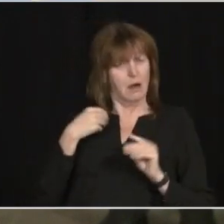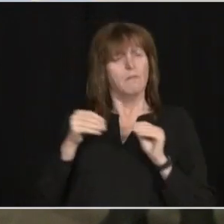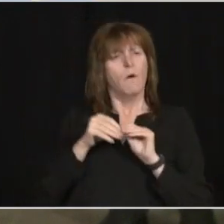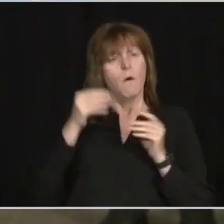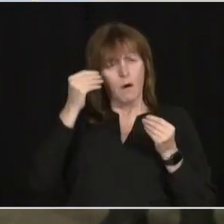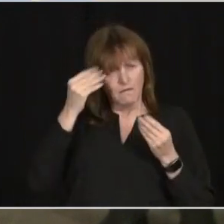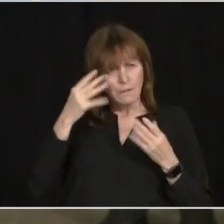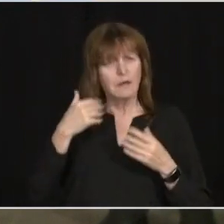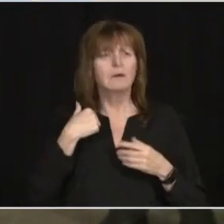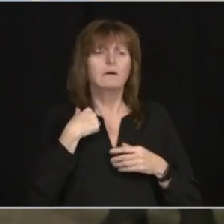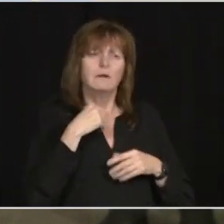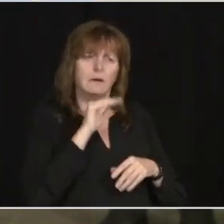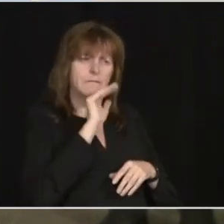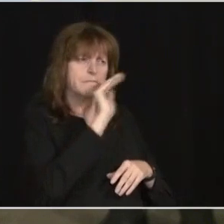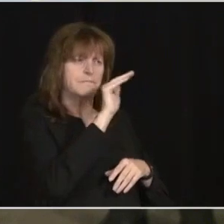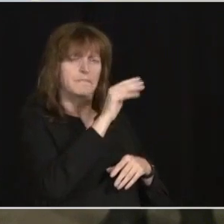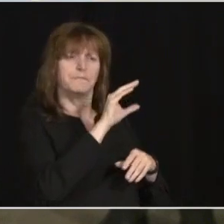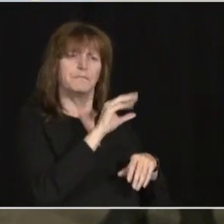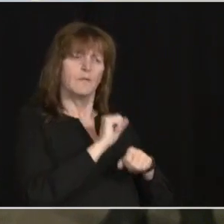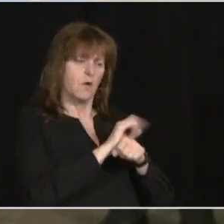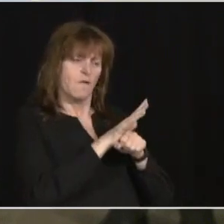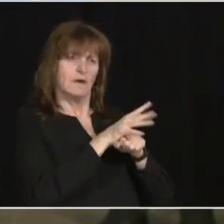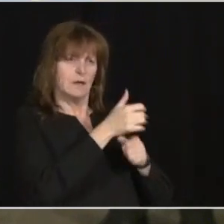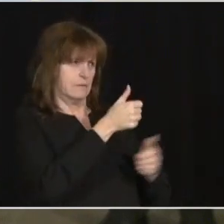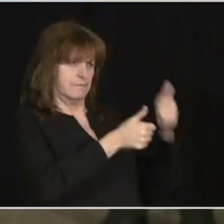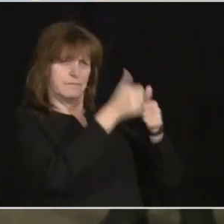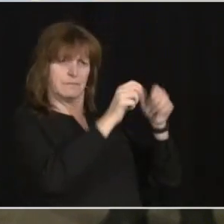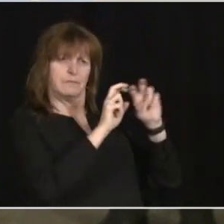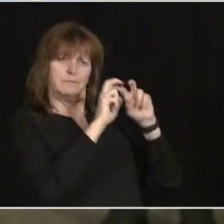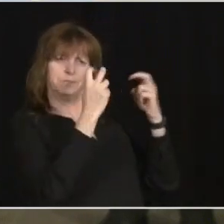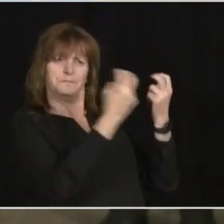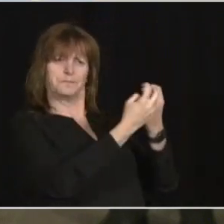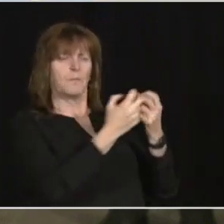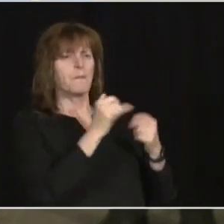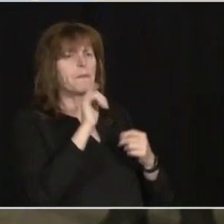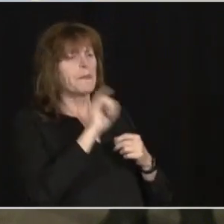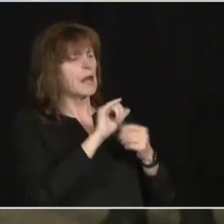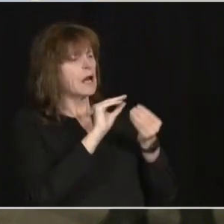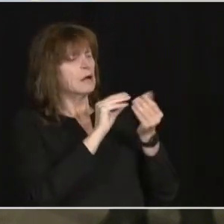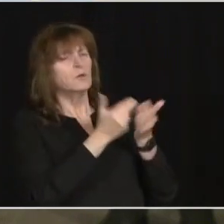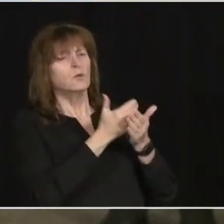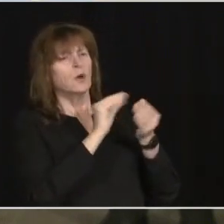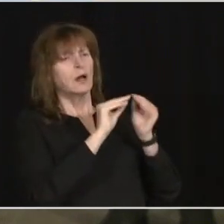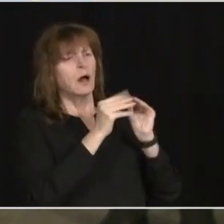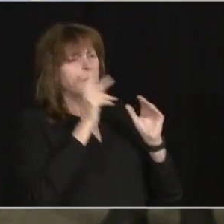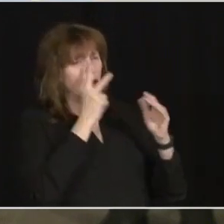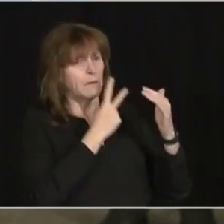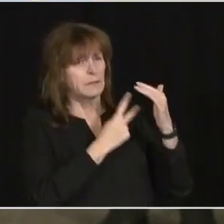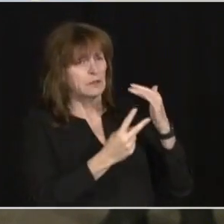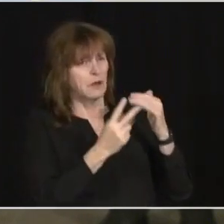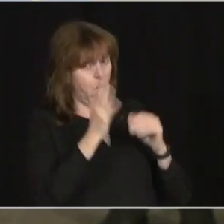out to the public. They said they would be able to do it on Monday and get it